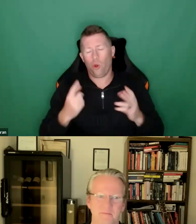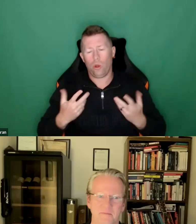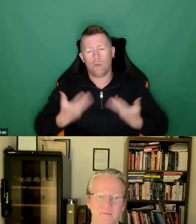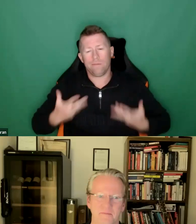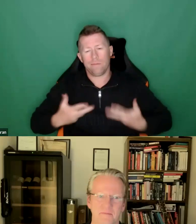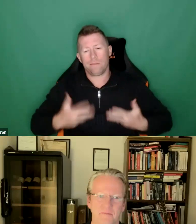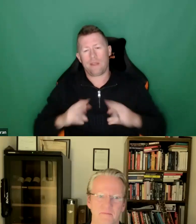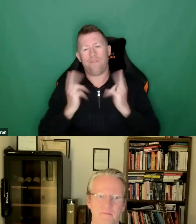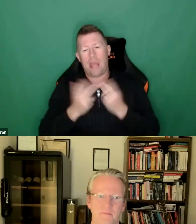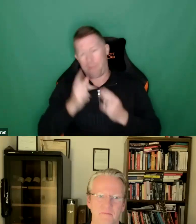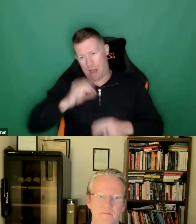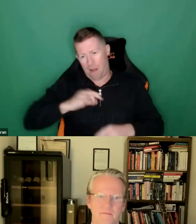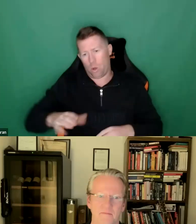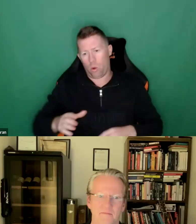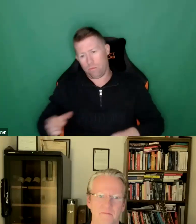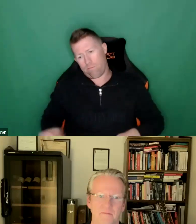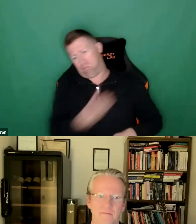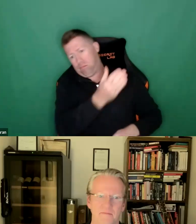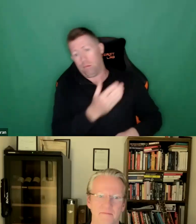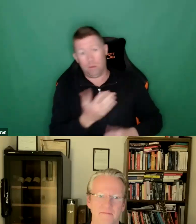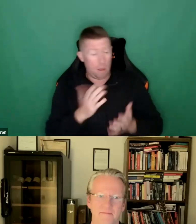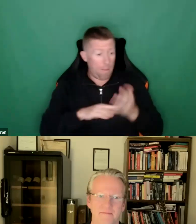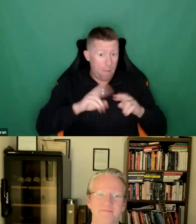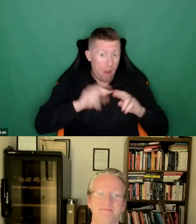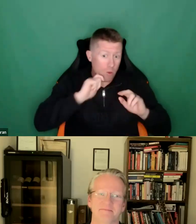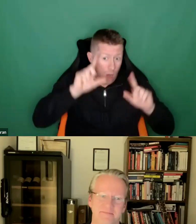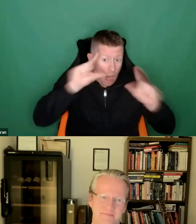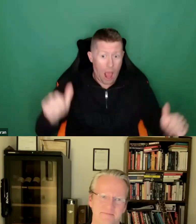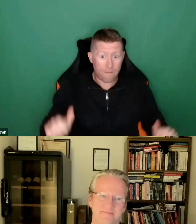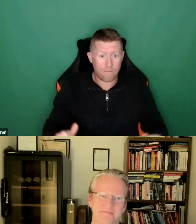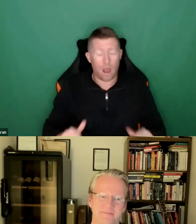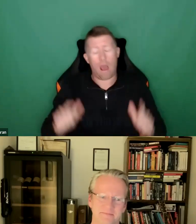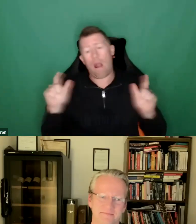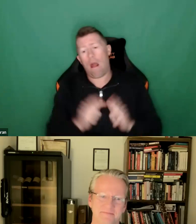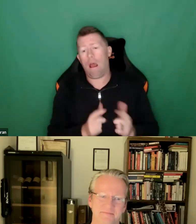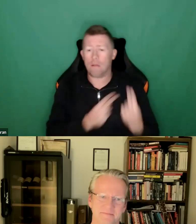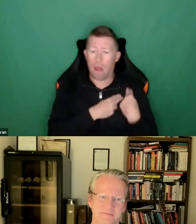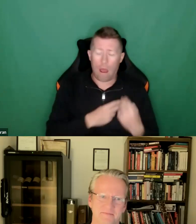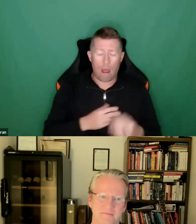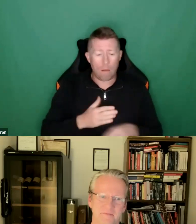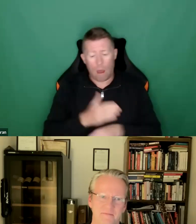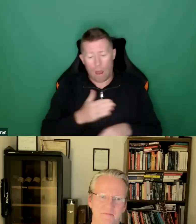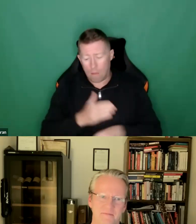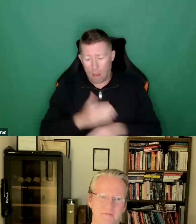home, to pay the schools to provide the lunches. So this is for better families who can afford